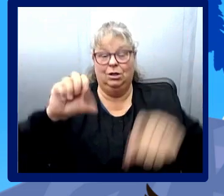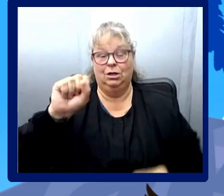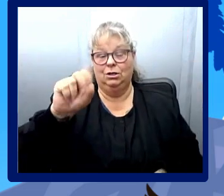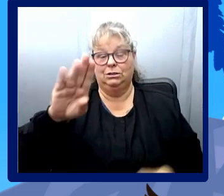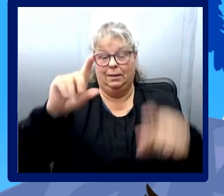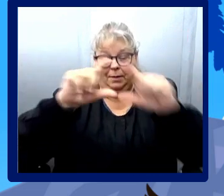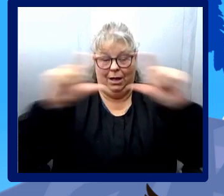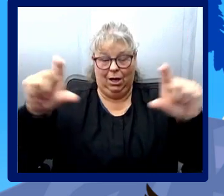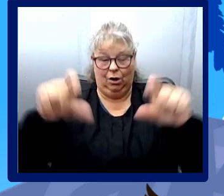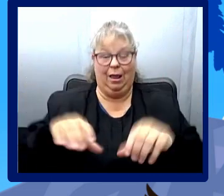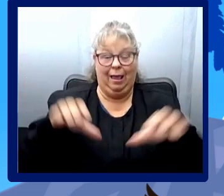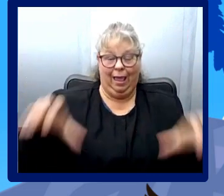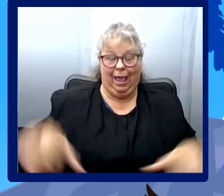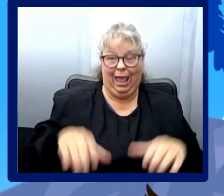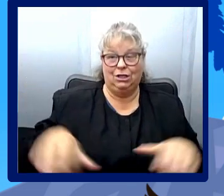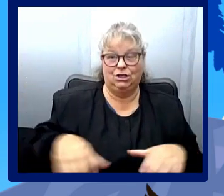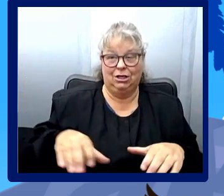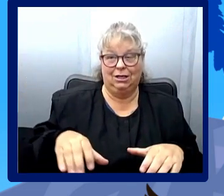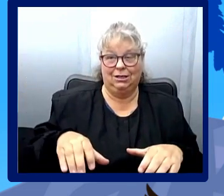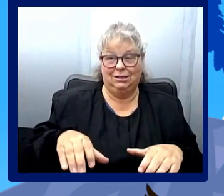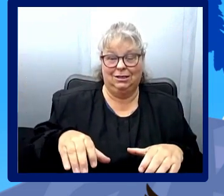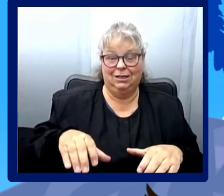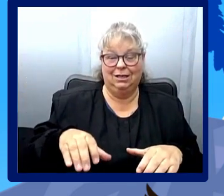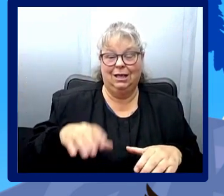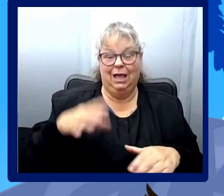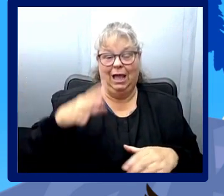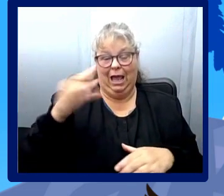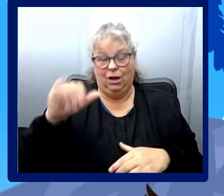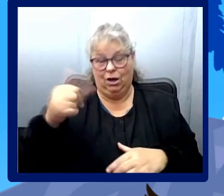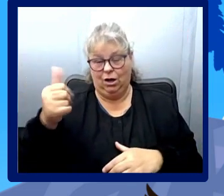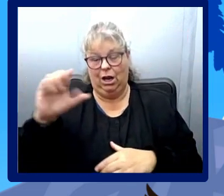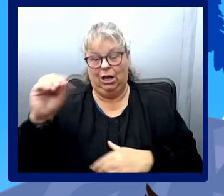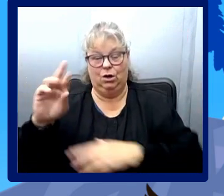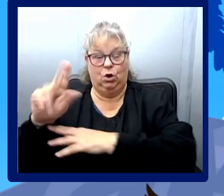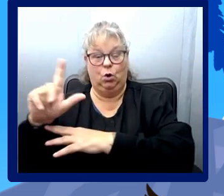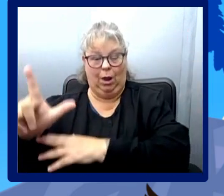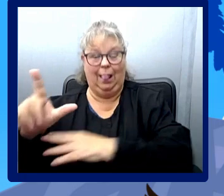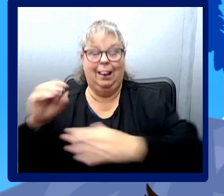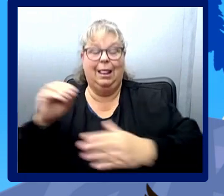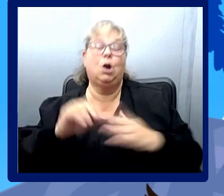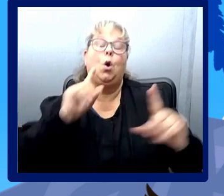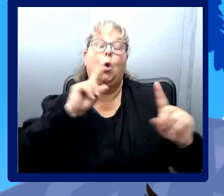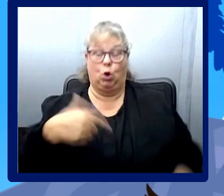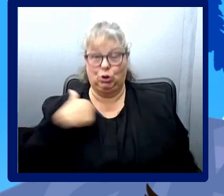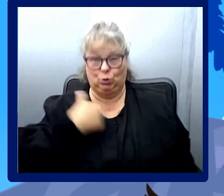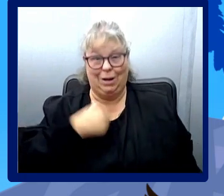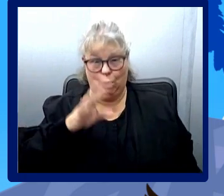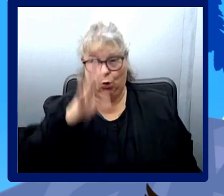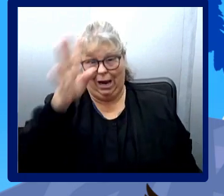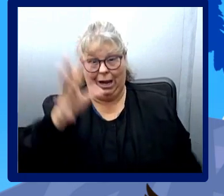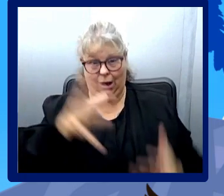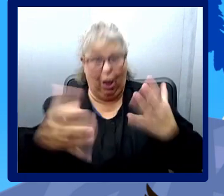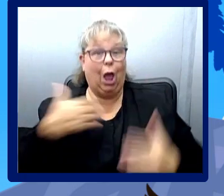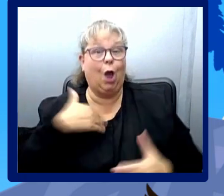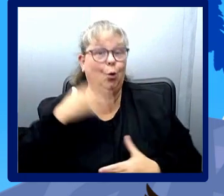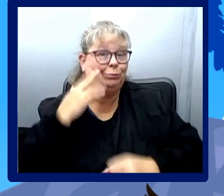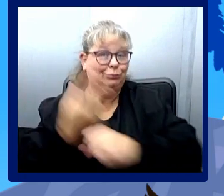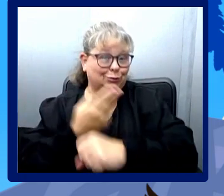I'm gonna say those a lot, because we created a bunch of them. What you find is the name of our community at Olivet,